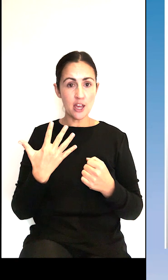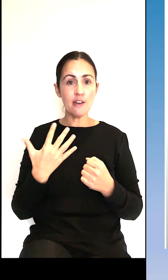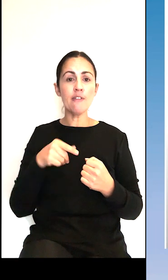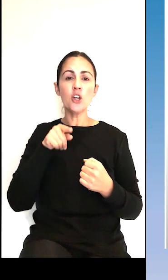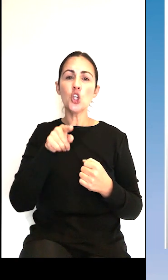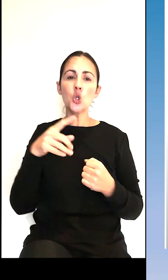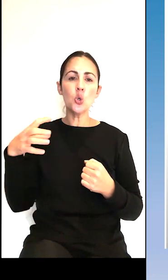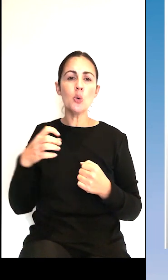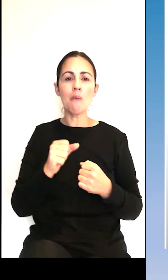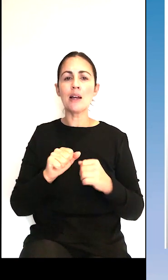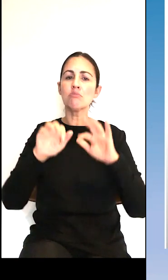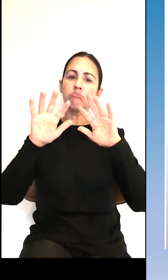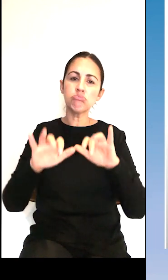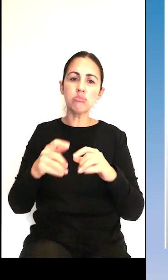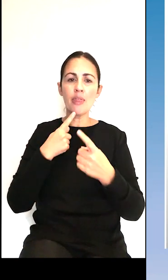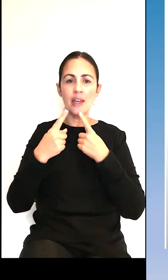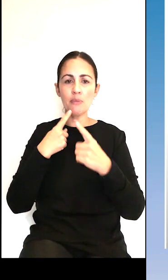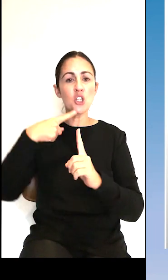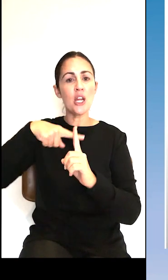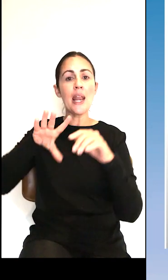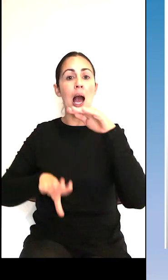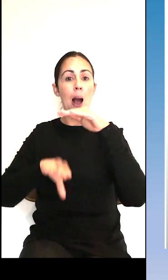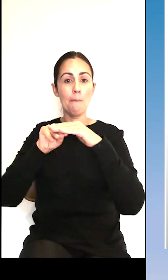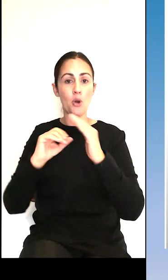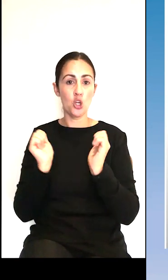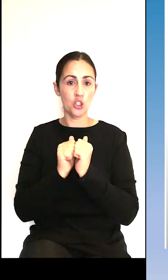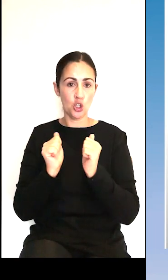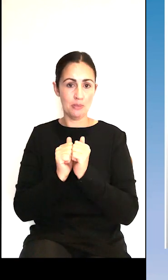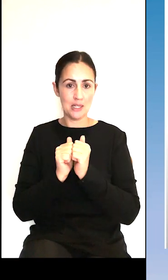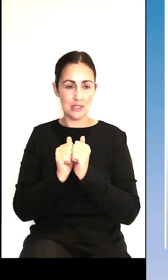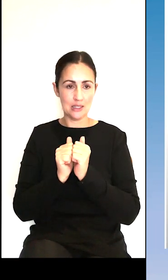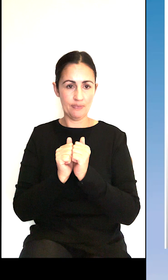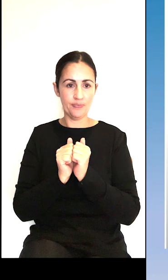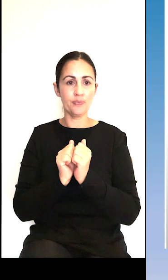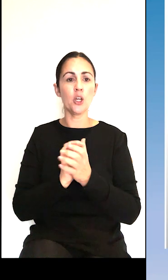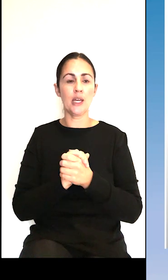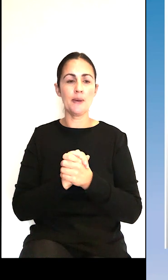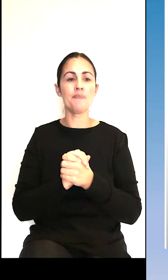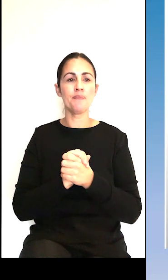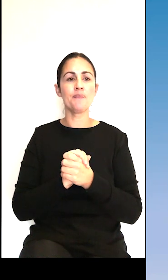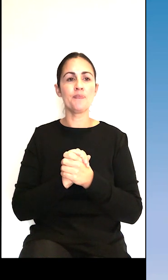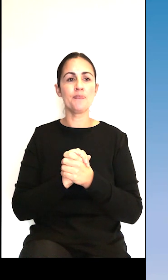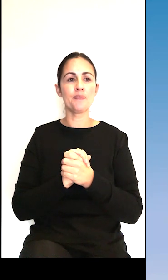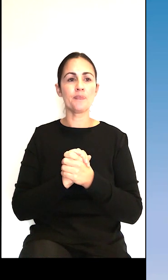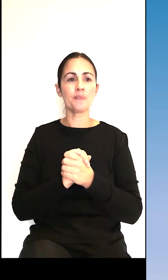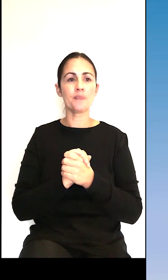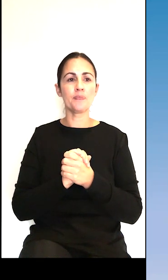I guess the home screen, so you can start to upload that document. So step number 5 is essentially